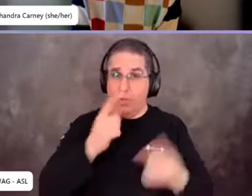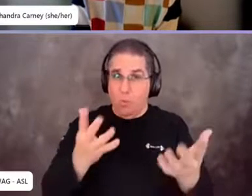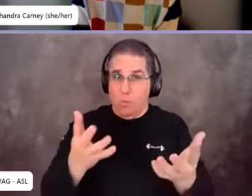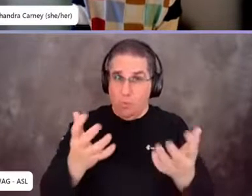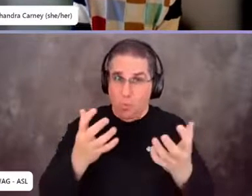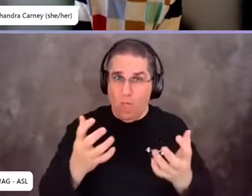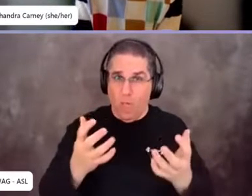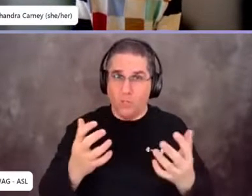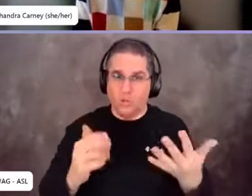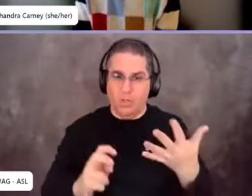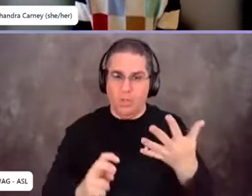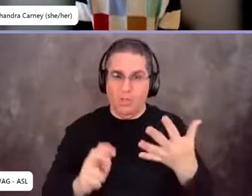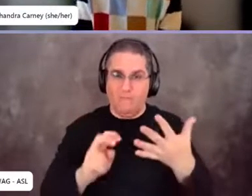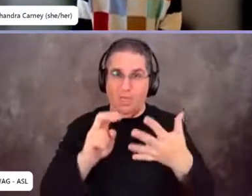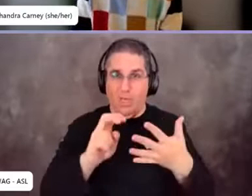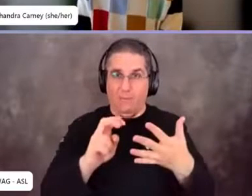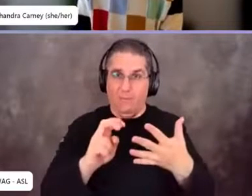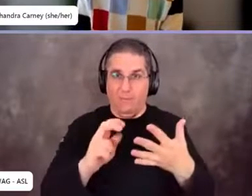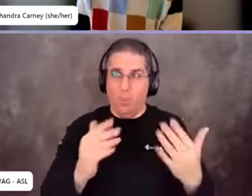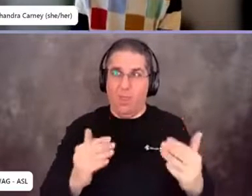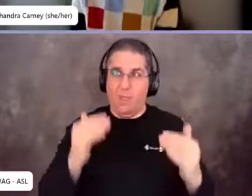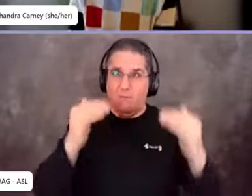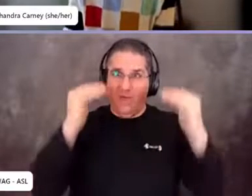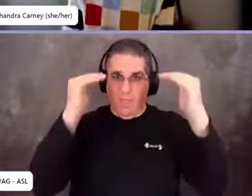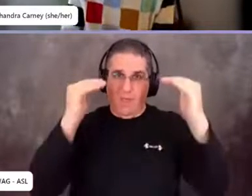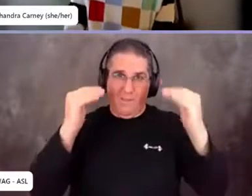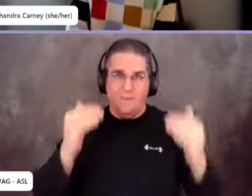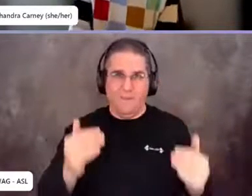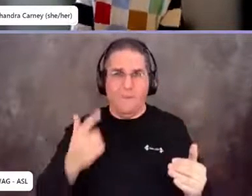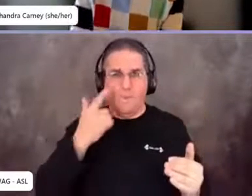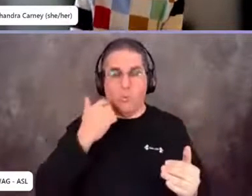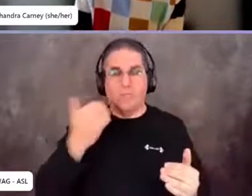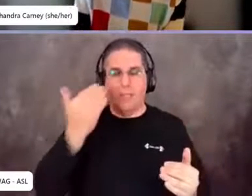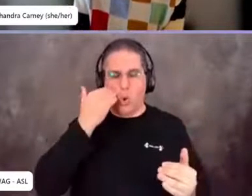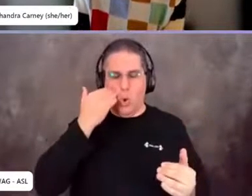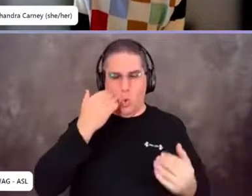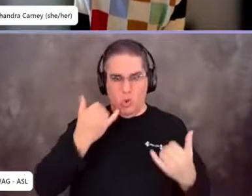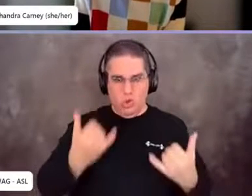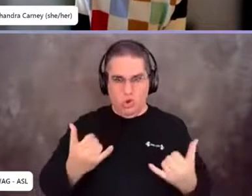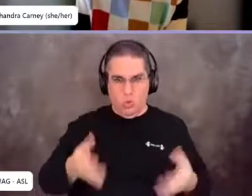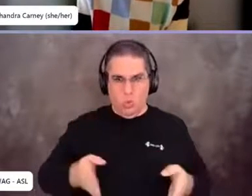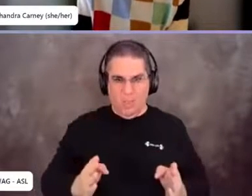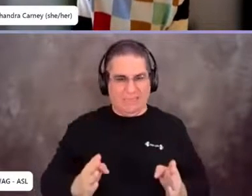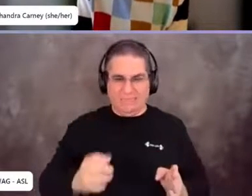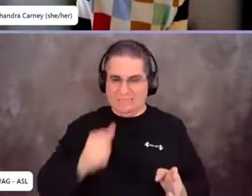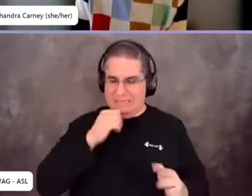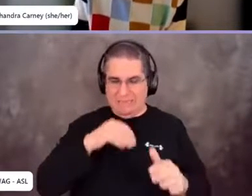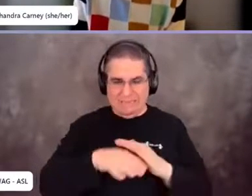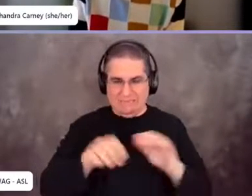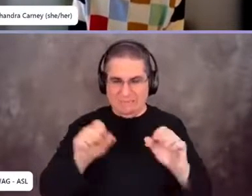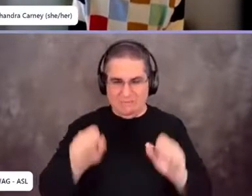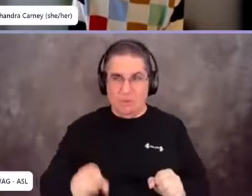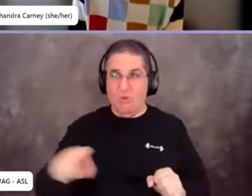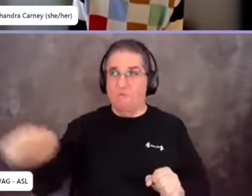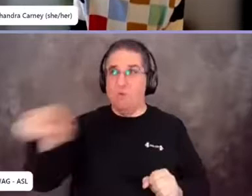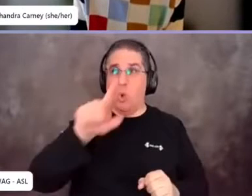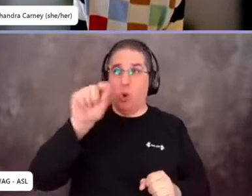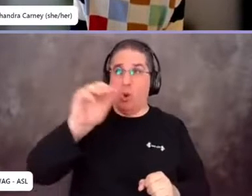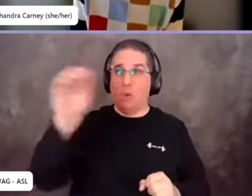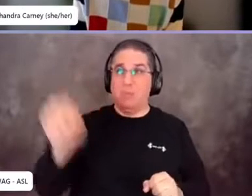[ZOE] Ultimately, if the people implementing the best practice really want to level up once